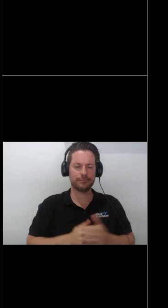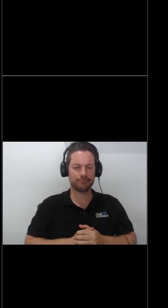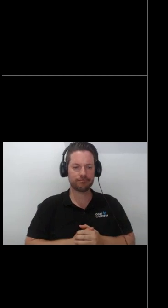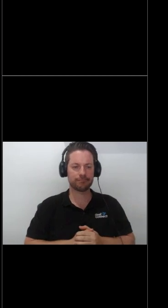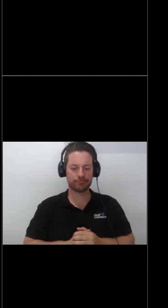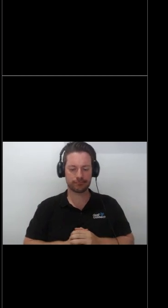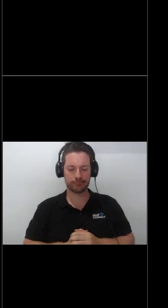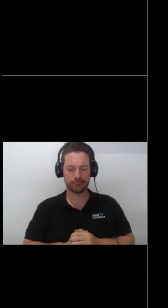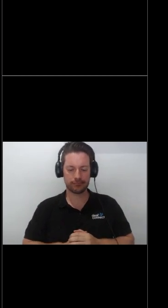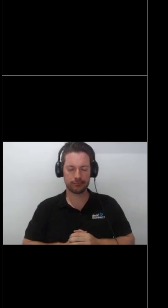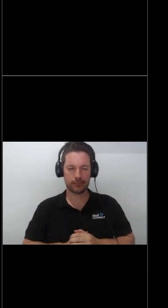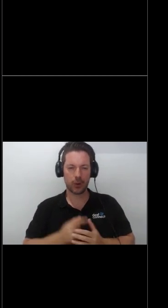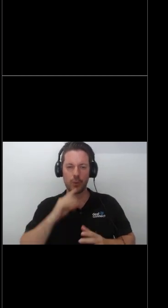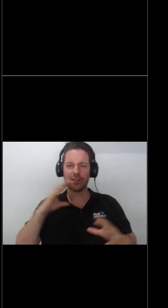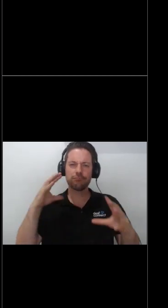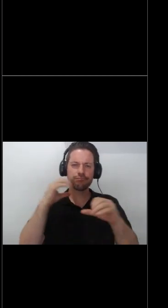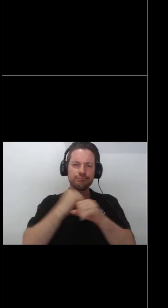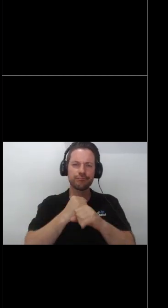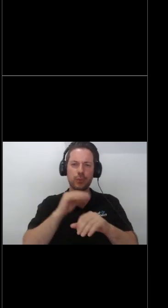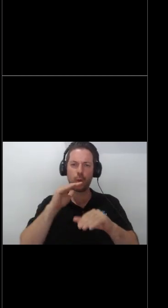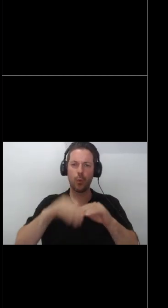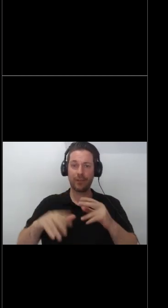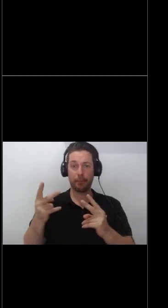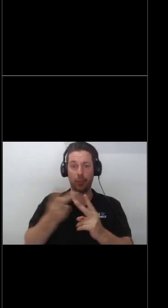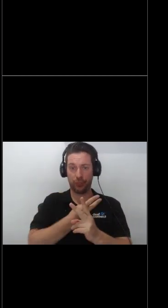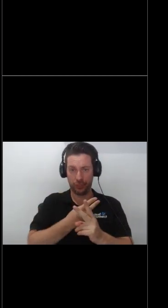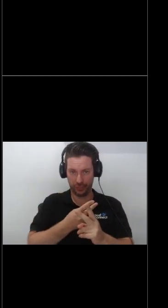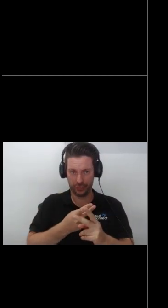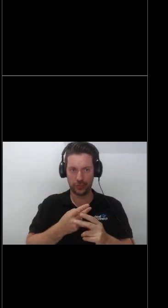with you about the tribunal and the Court because of course